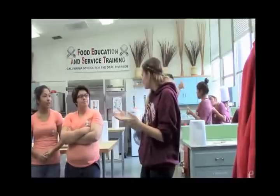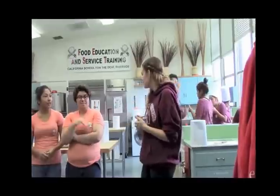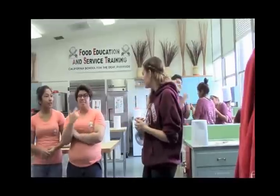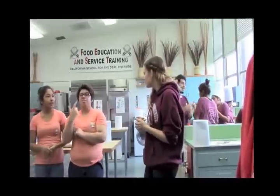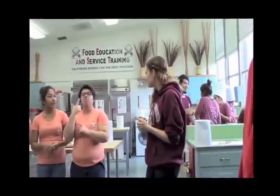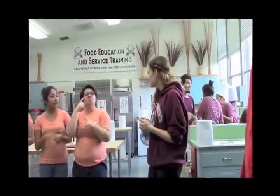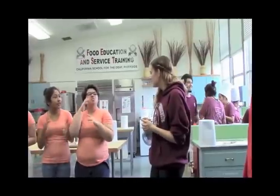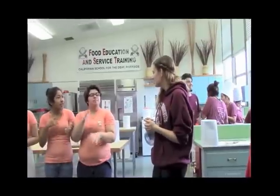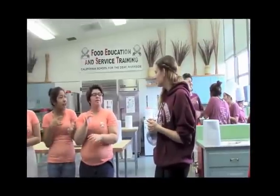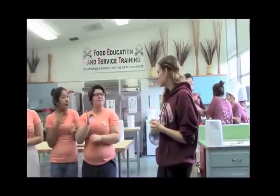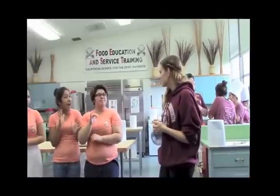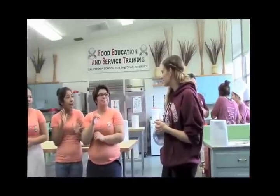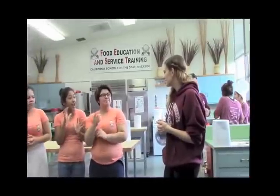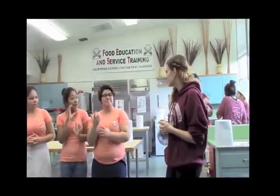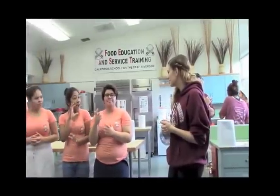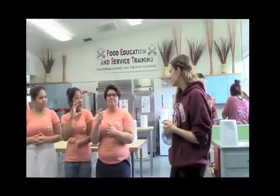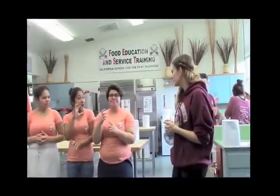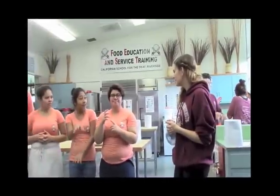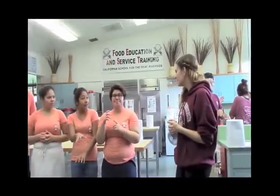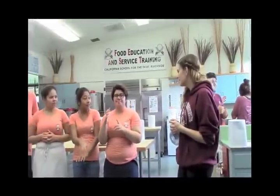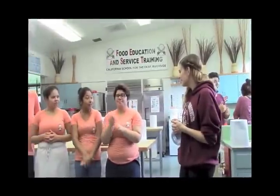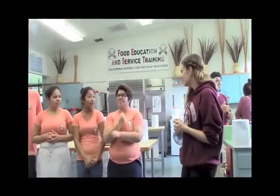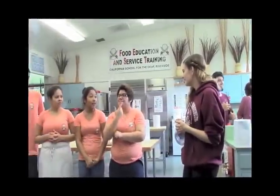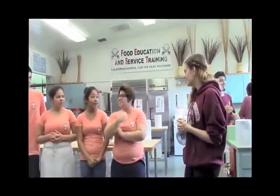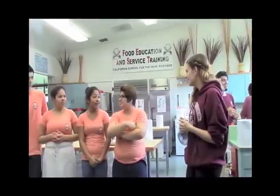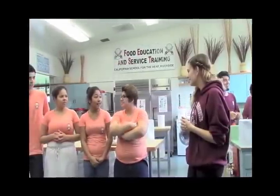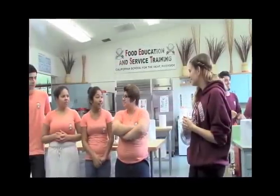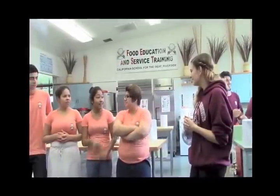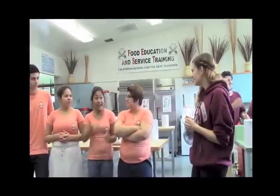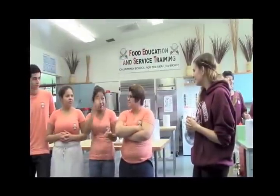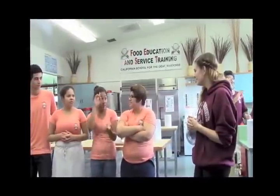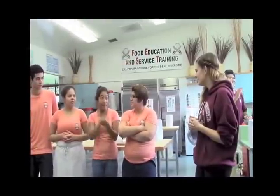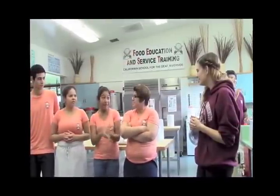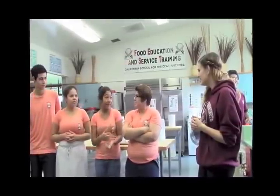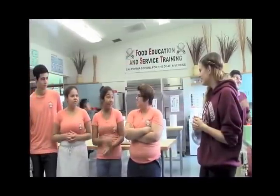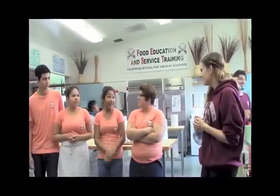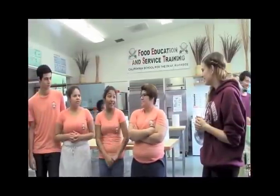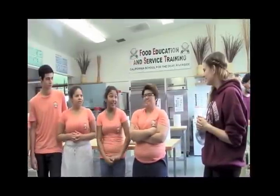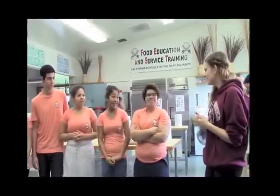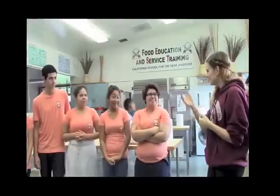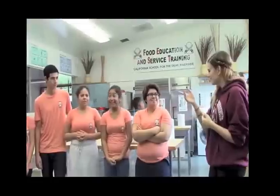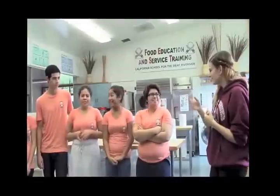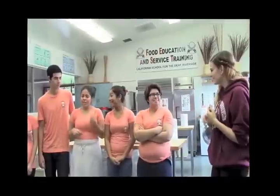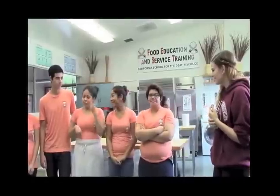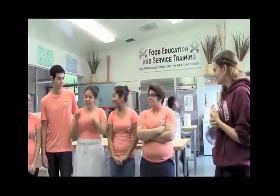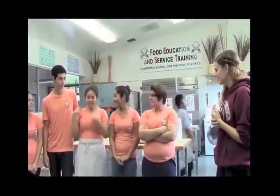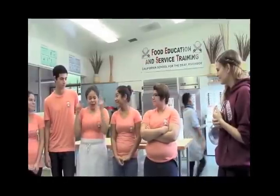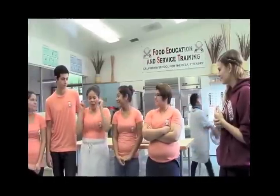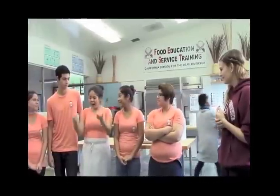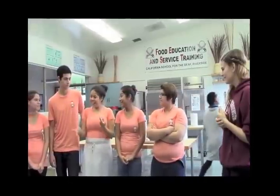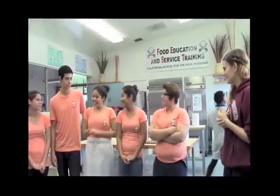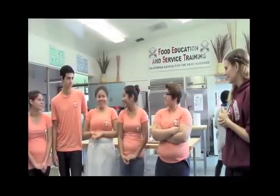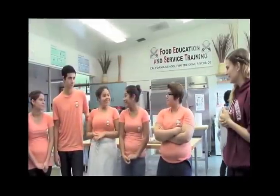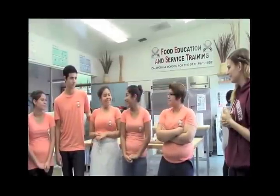Student #1: Shocked... Student #2: I can't believe it... Student #3: Surprised!